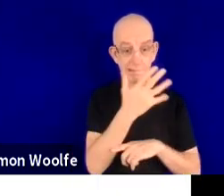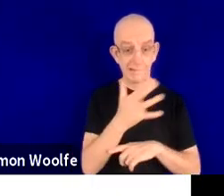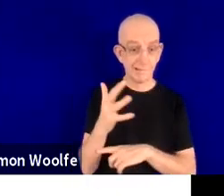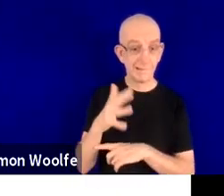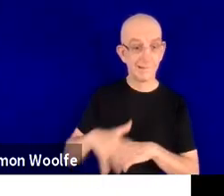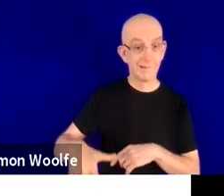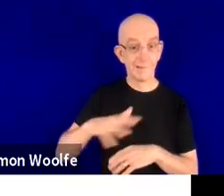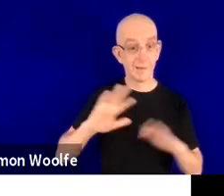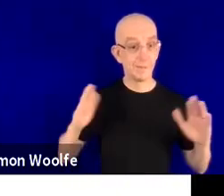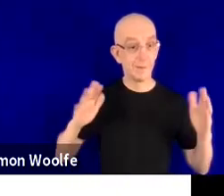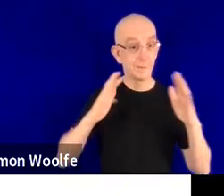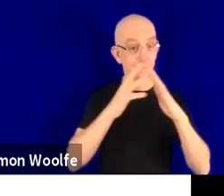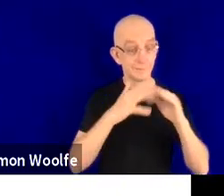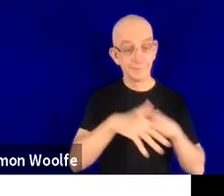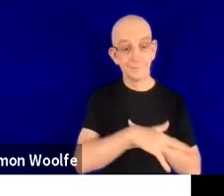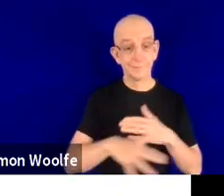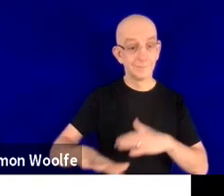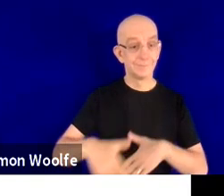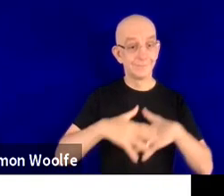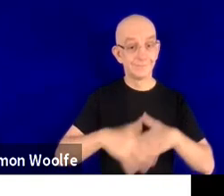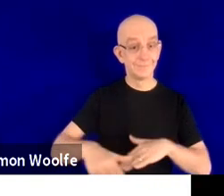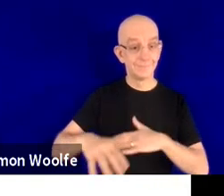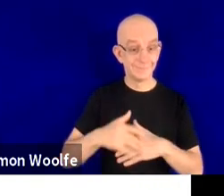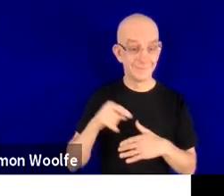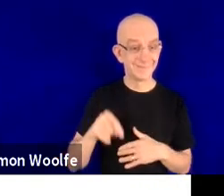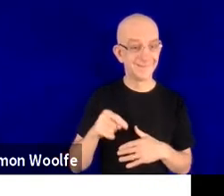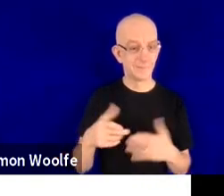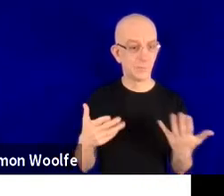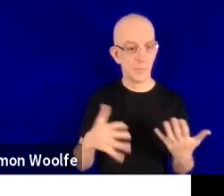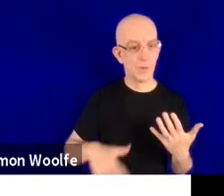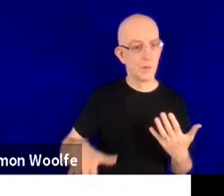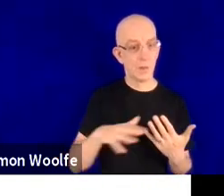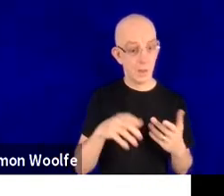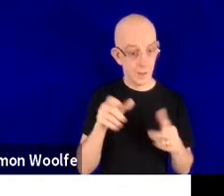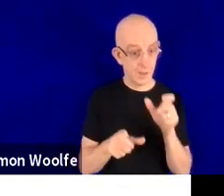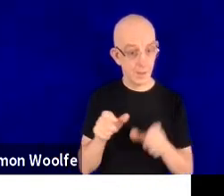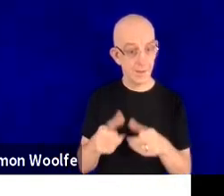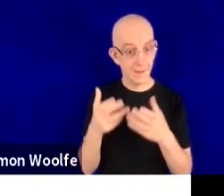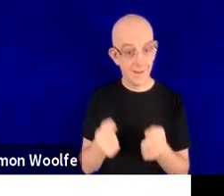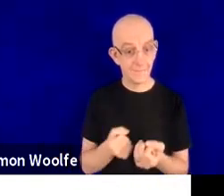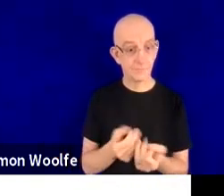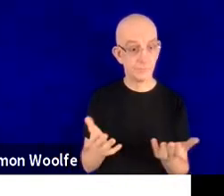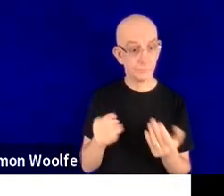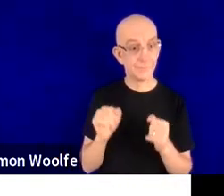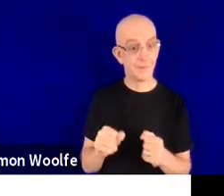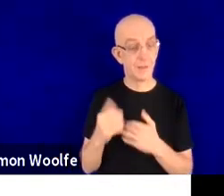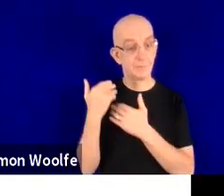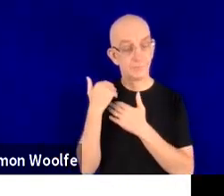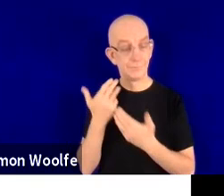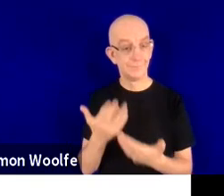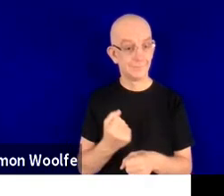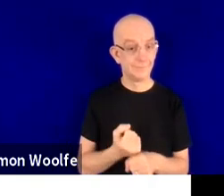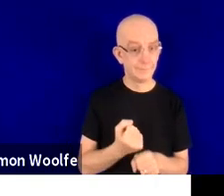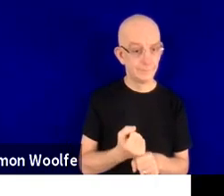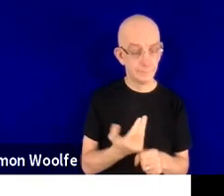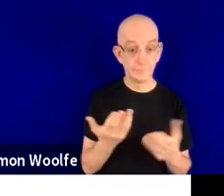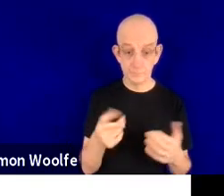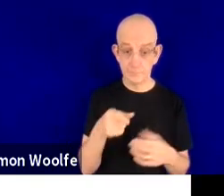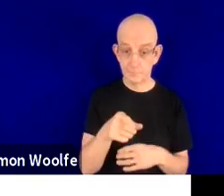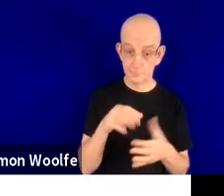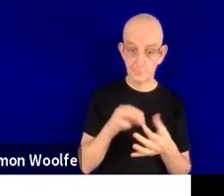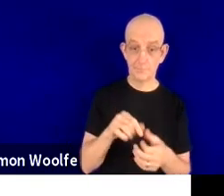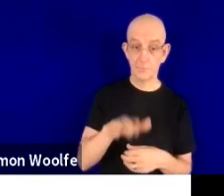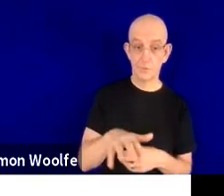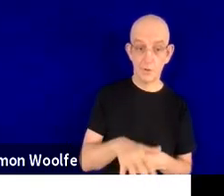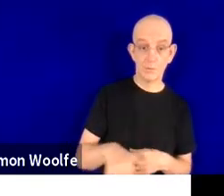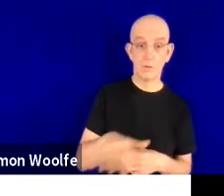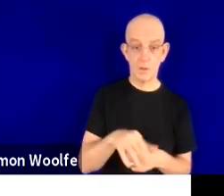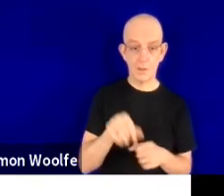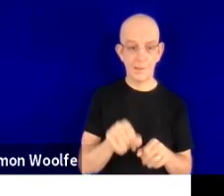If you need to do that at local level, you will use community workers, social workers, primary health care workers, DPO staff, a mix of those